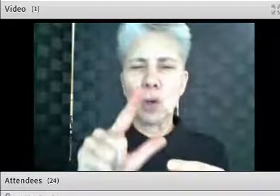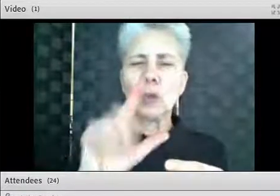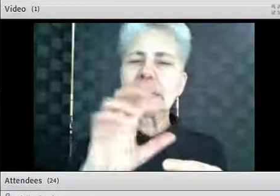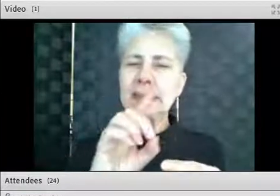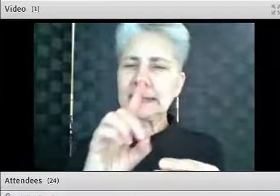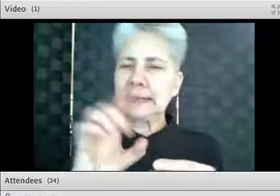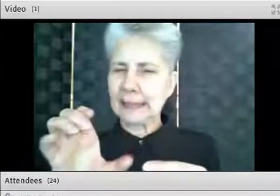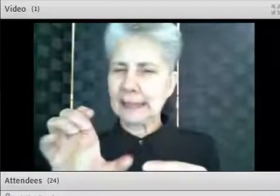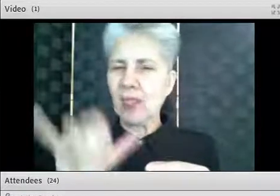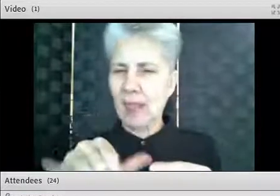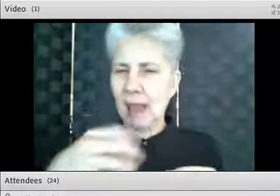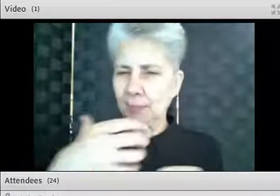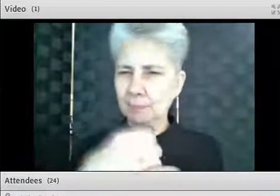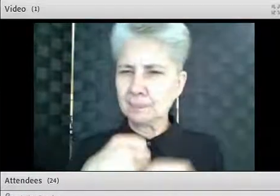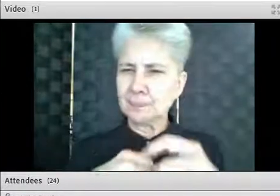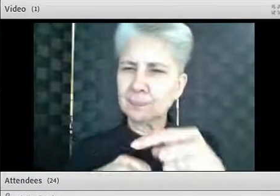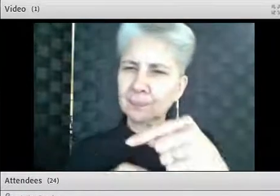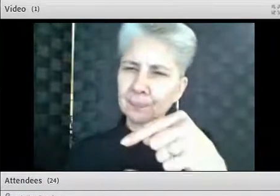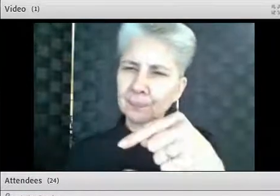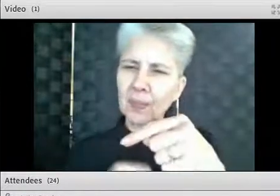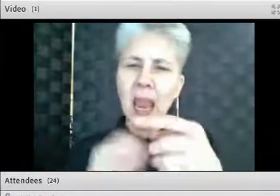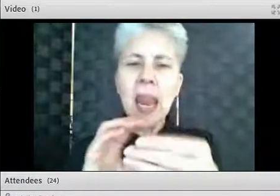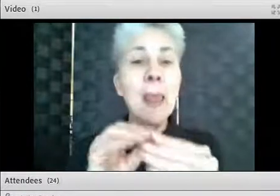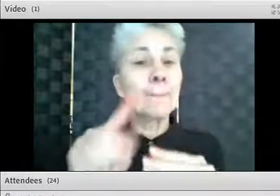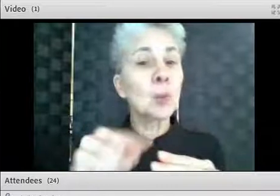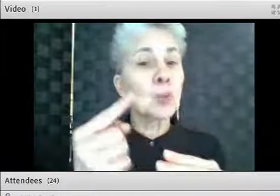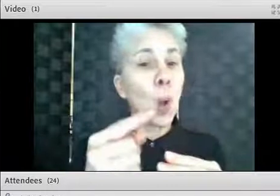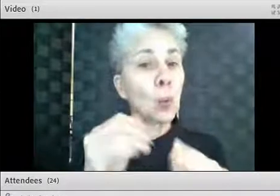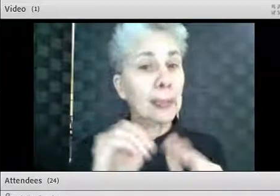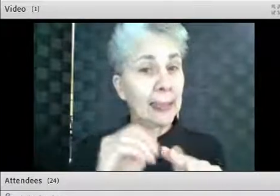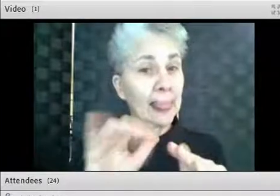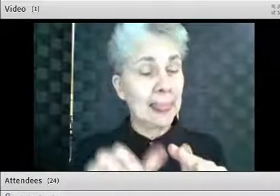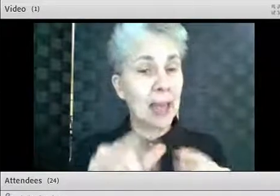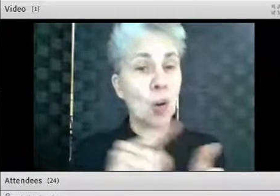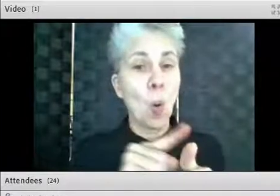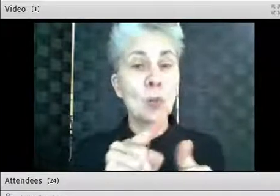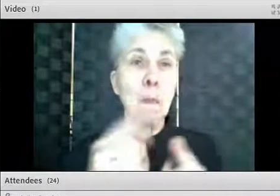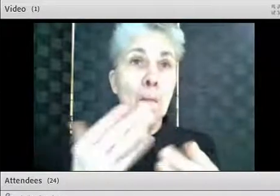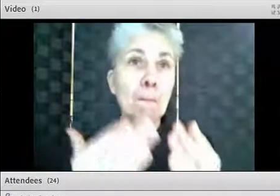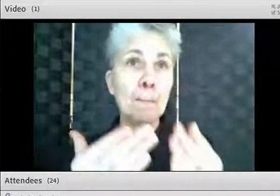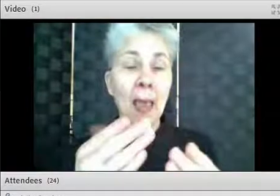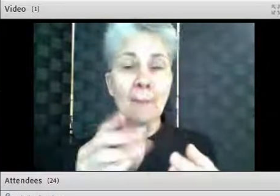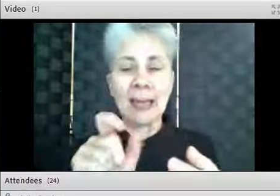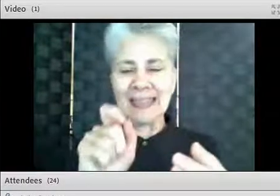which contains only numbers in the class number and then also perhaps a decimal point